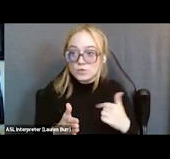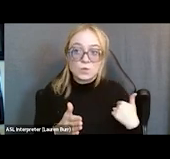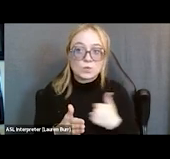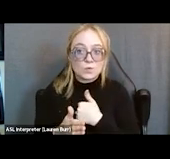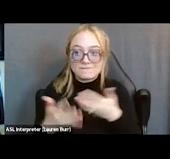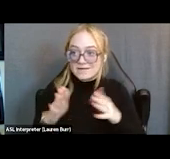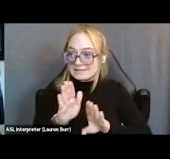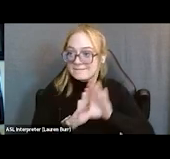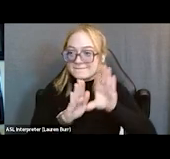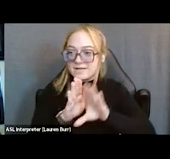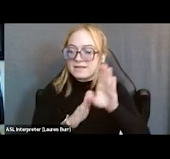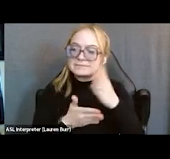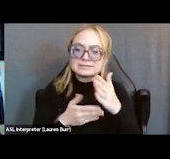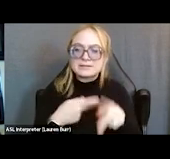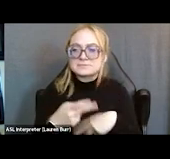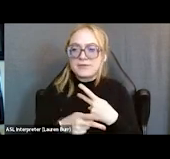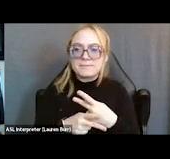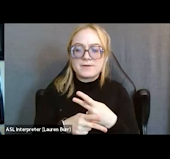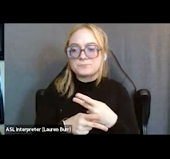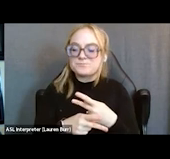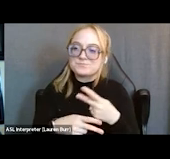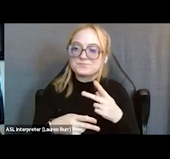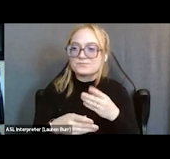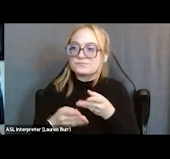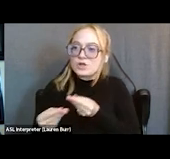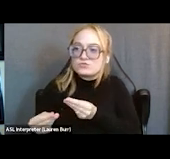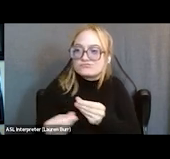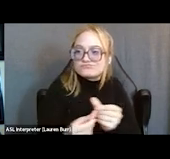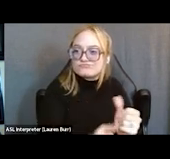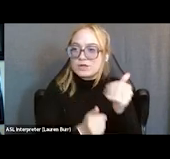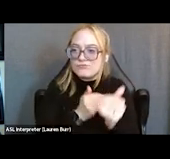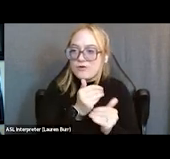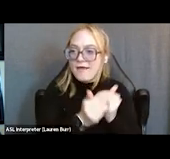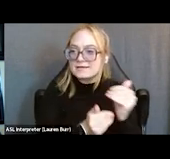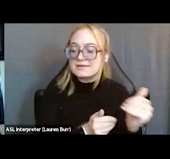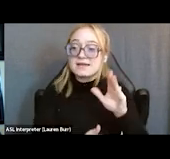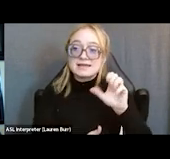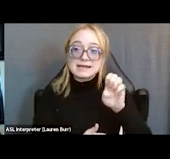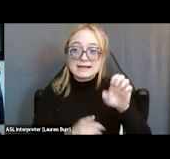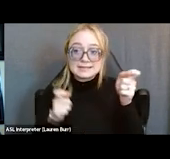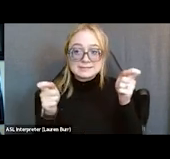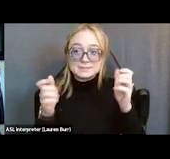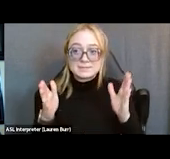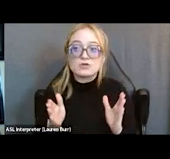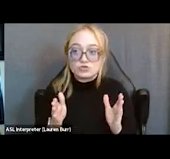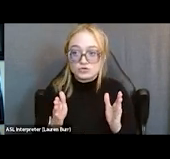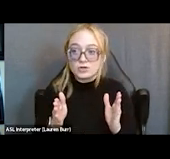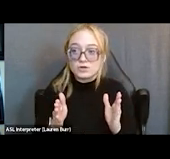some sort of like a streamlined process where that case manager sent us an email